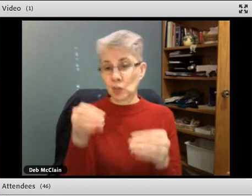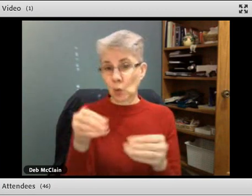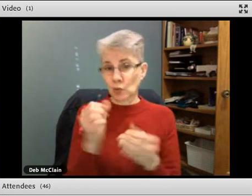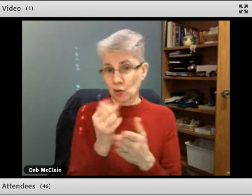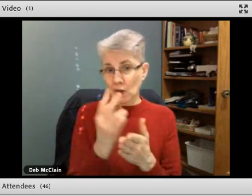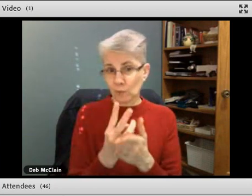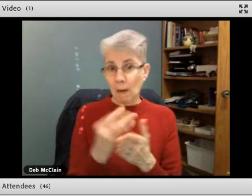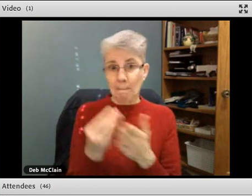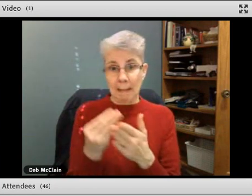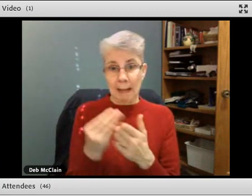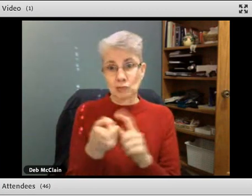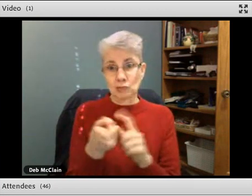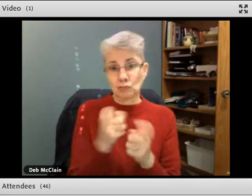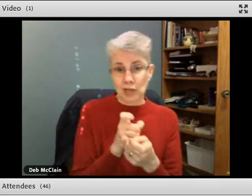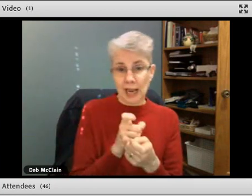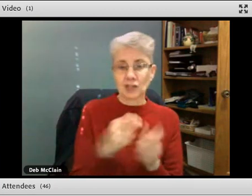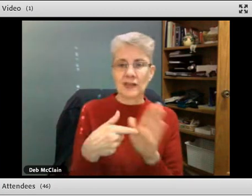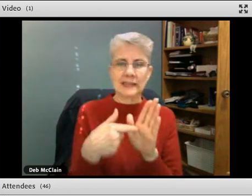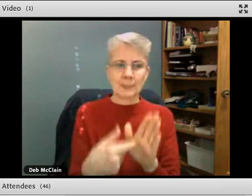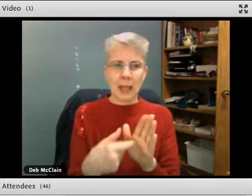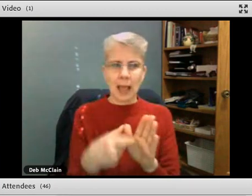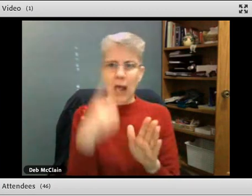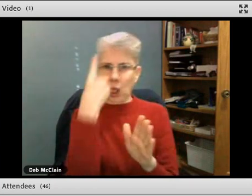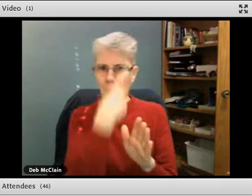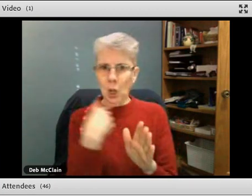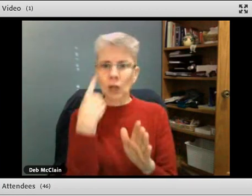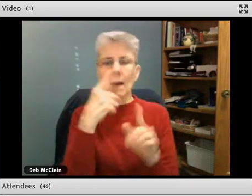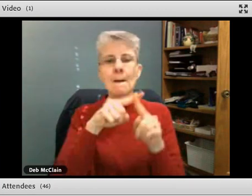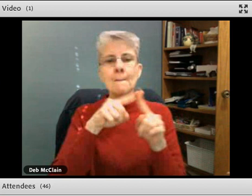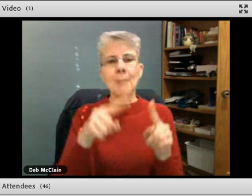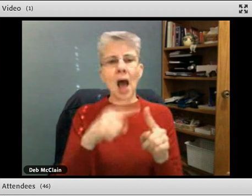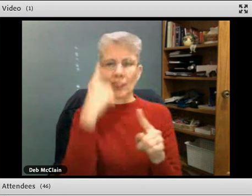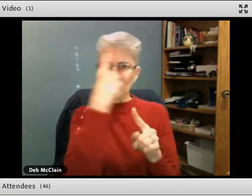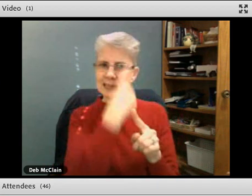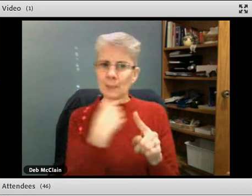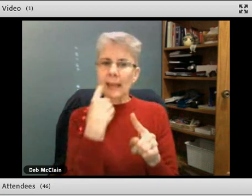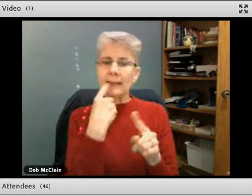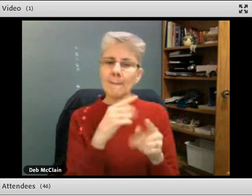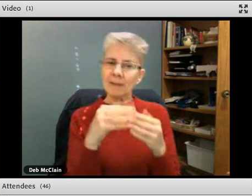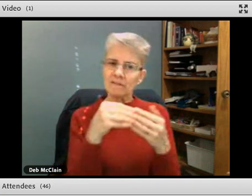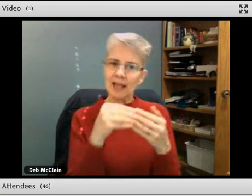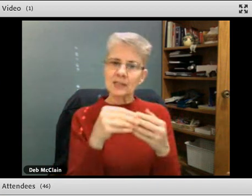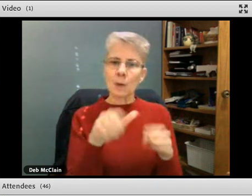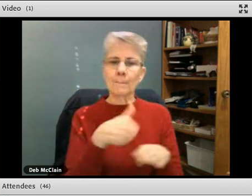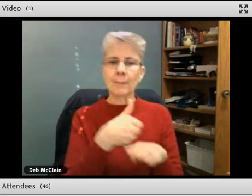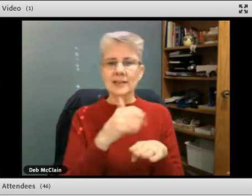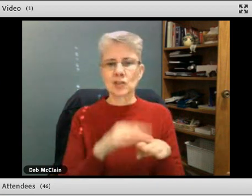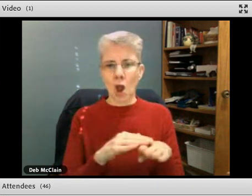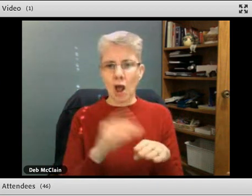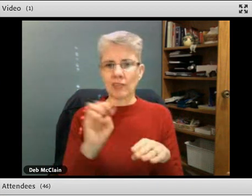But the display can be flexible based on this MARC data. There's a lot that can be done with it